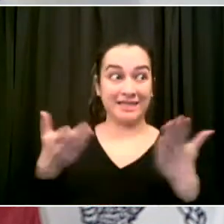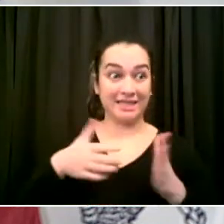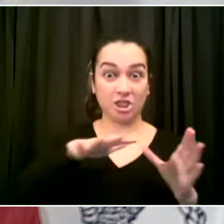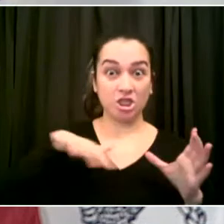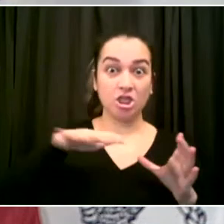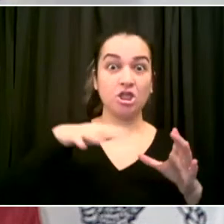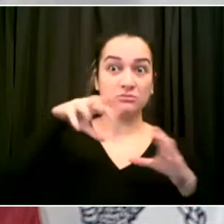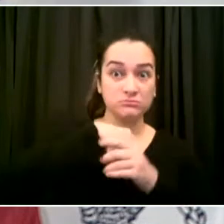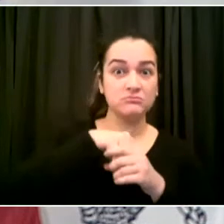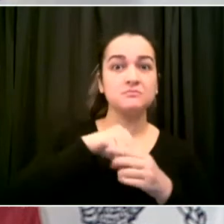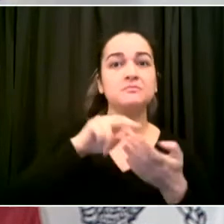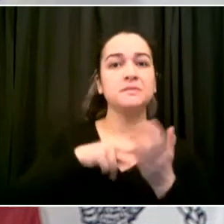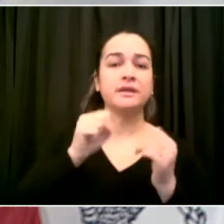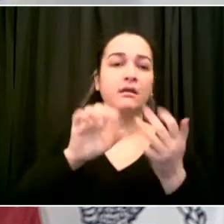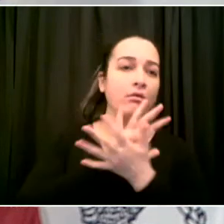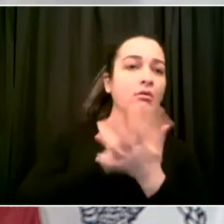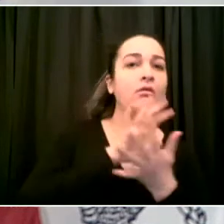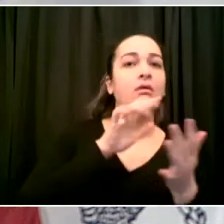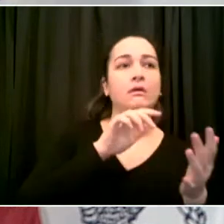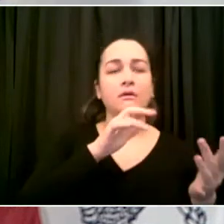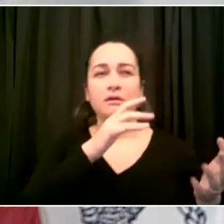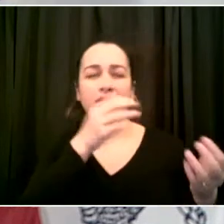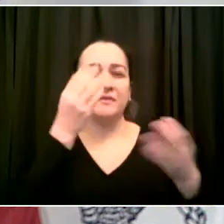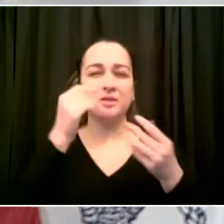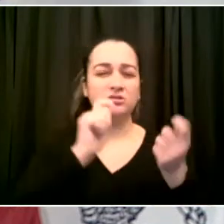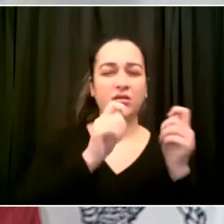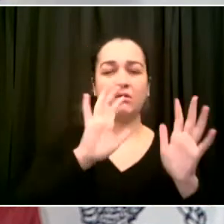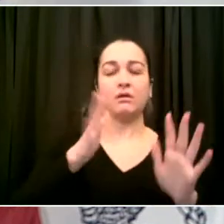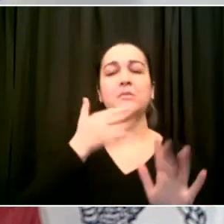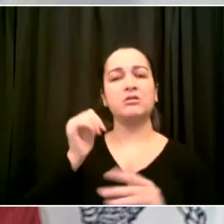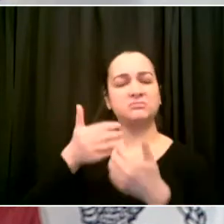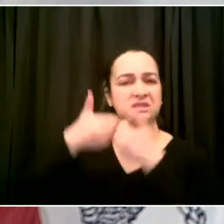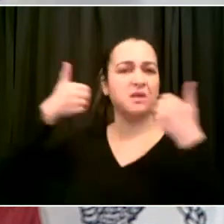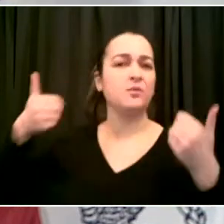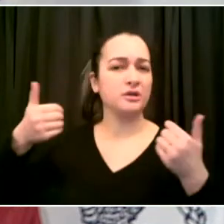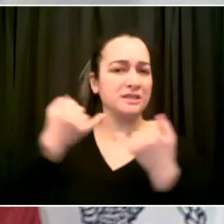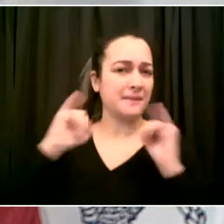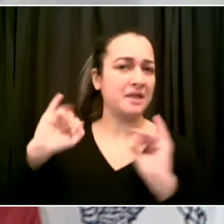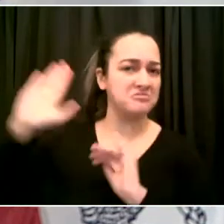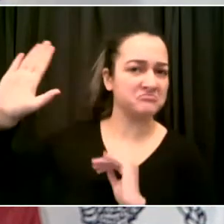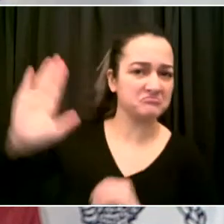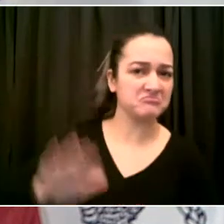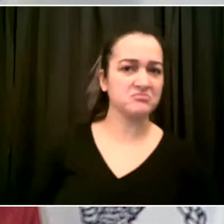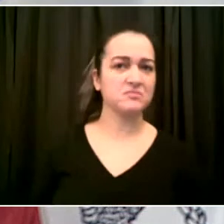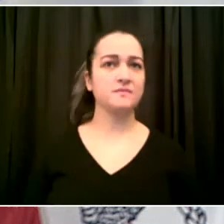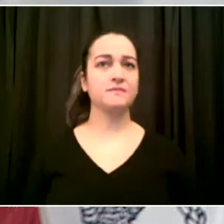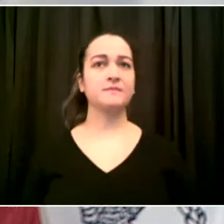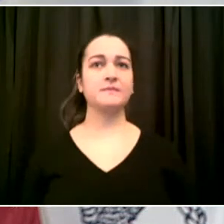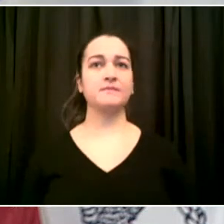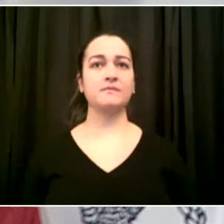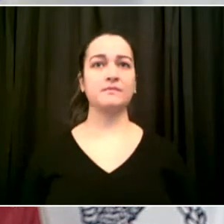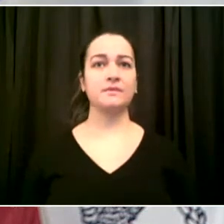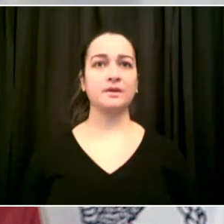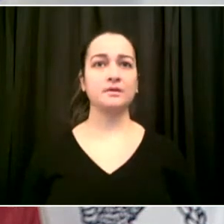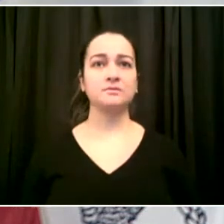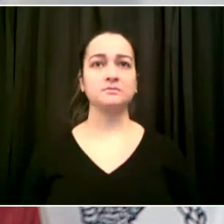THEY ARE NOT ALLOWED TO PURSUE THE TRUTHT SO WEHAVE TO GET THAT DONE THE RIGHT WAY. THAT IS THE IMPORTANT THTHING AT THIS POINT.